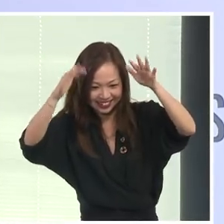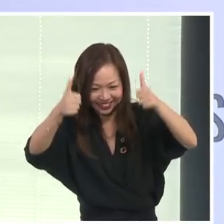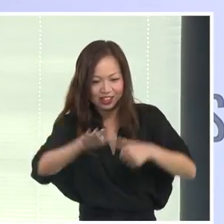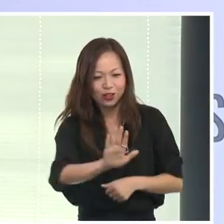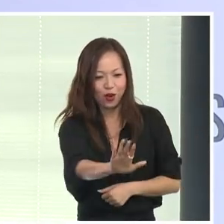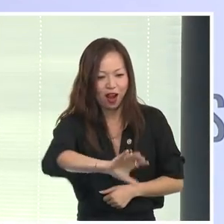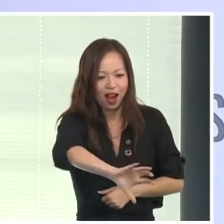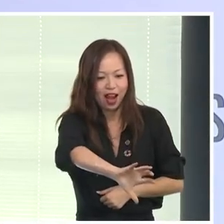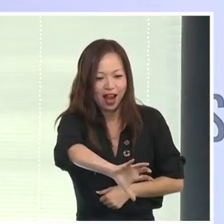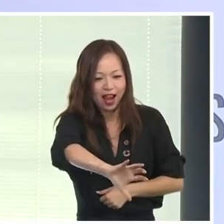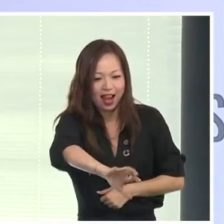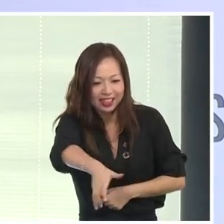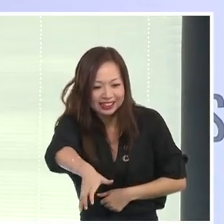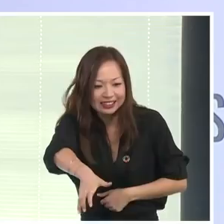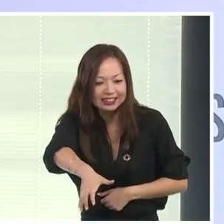So it's Indonesia, Macau, and Laos.